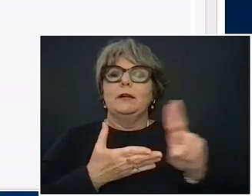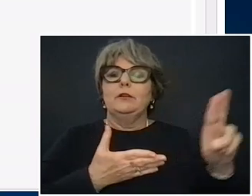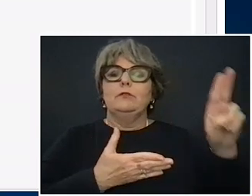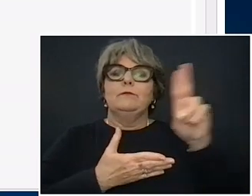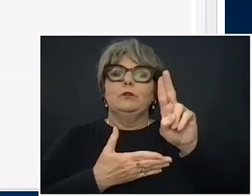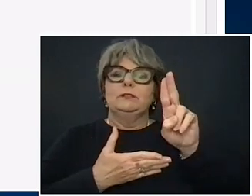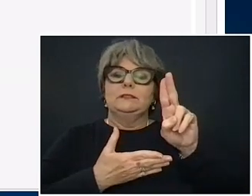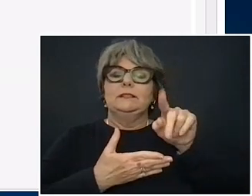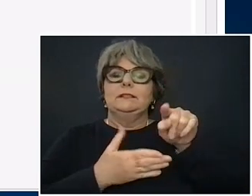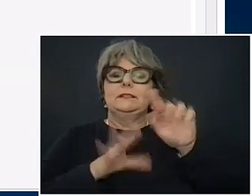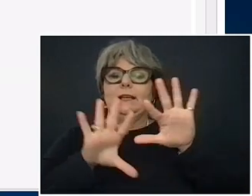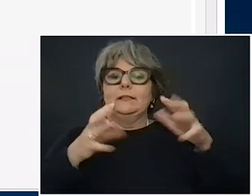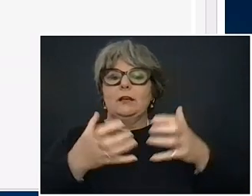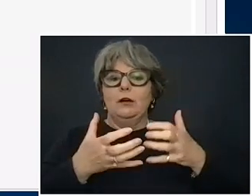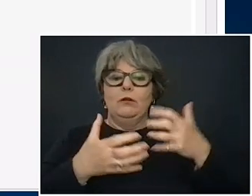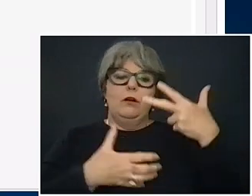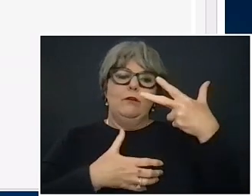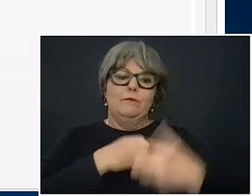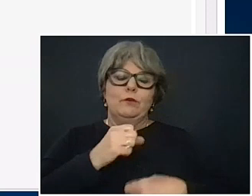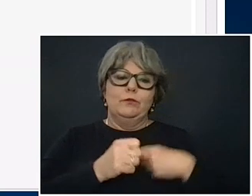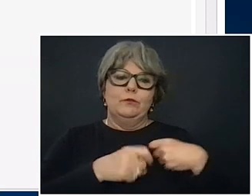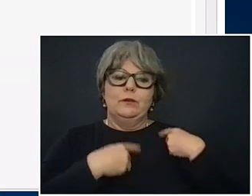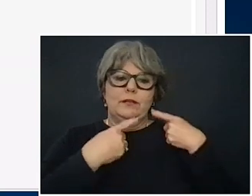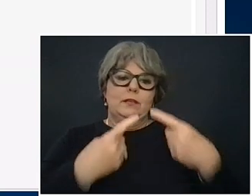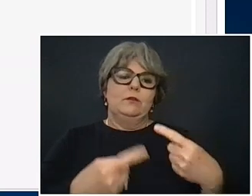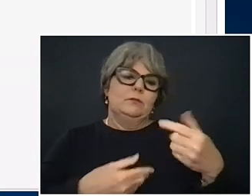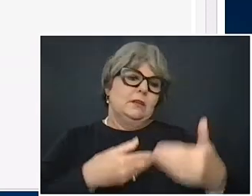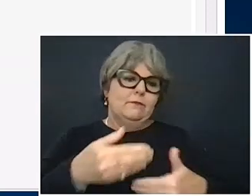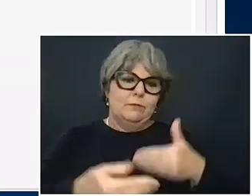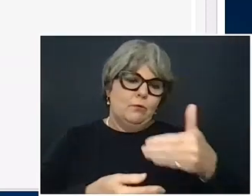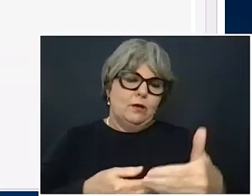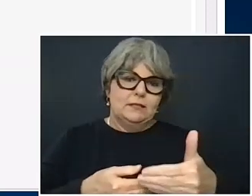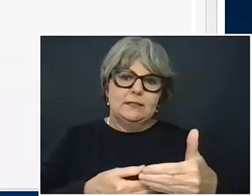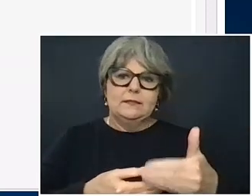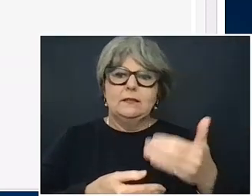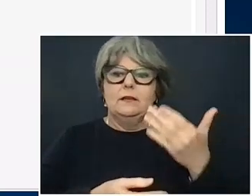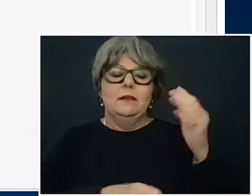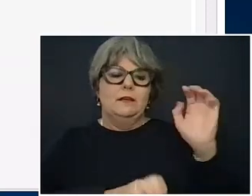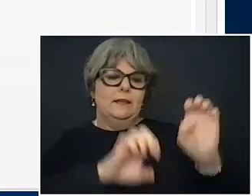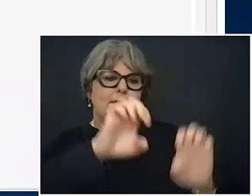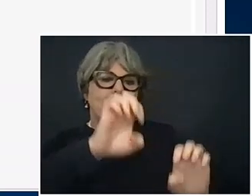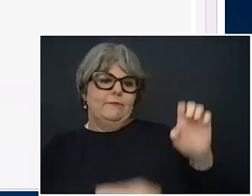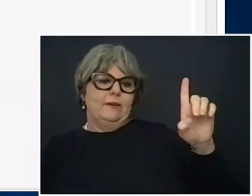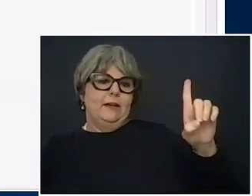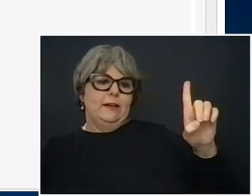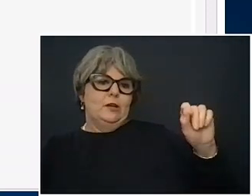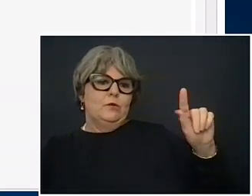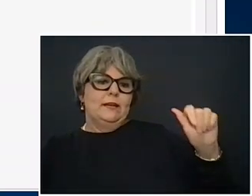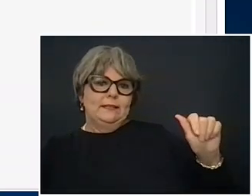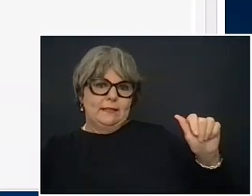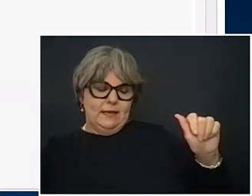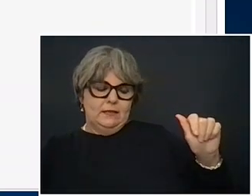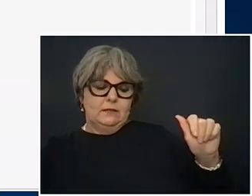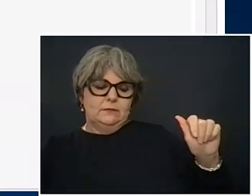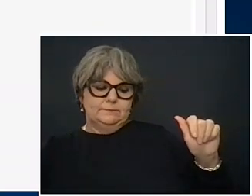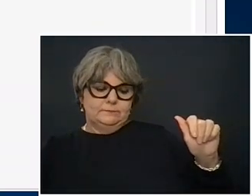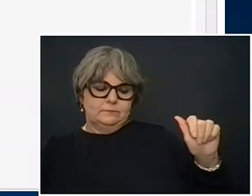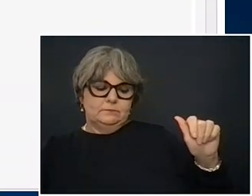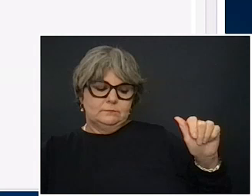across three years of a process where we evaluate data and evidence consistently.